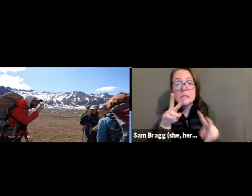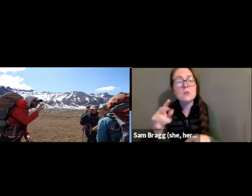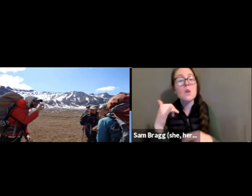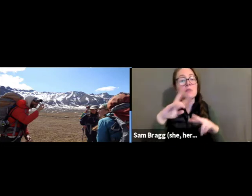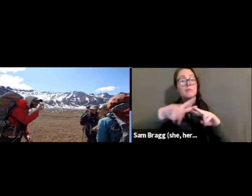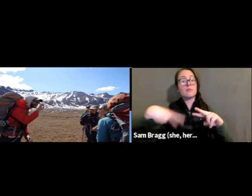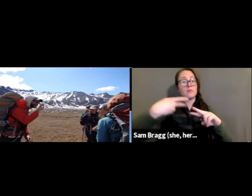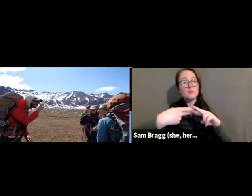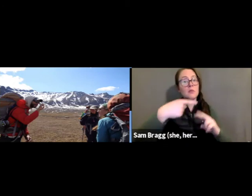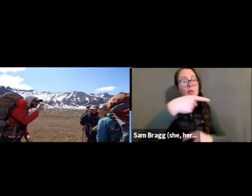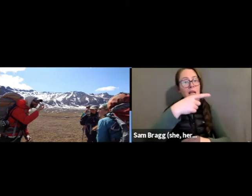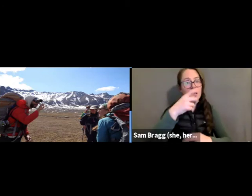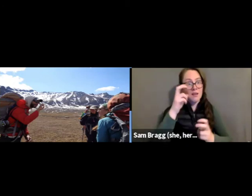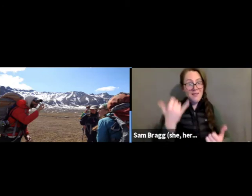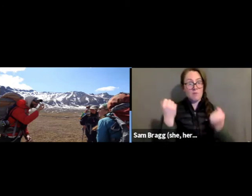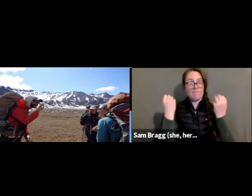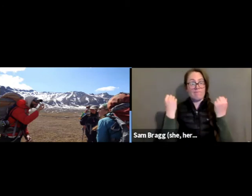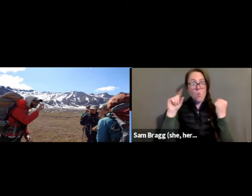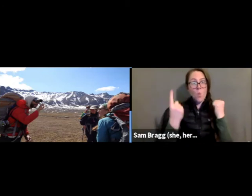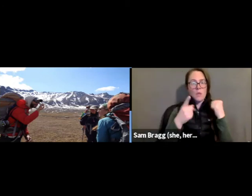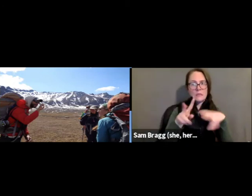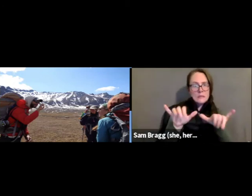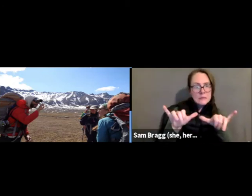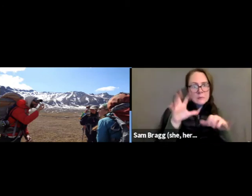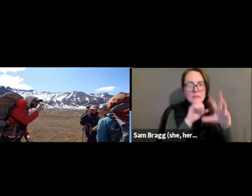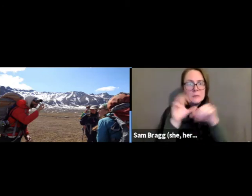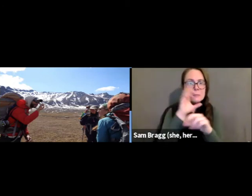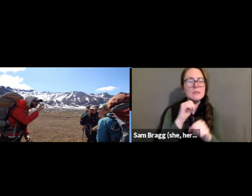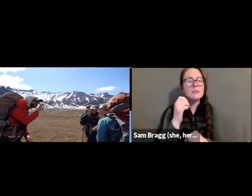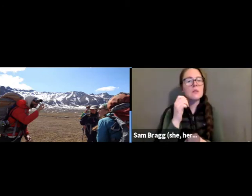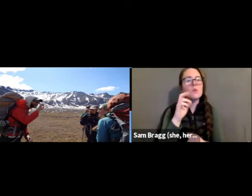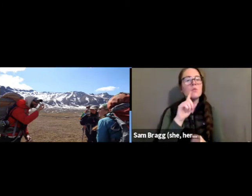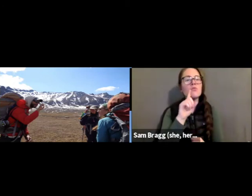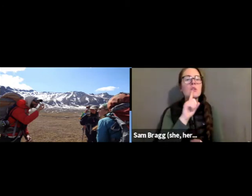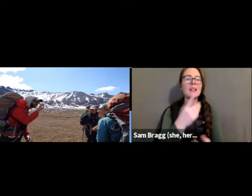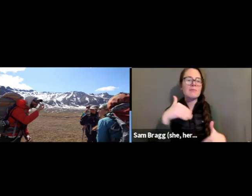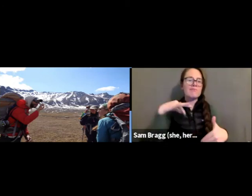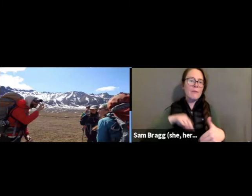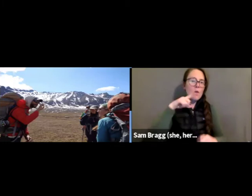to communication and having to miss things and now the tables were turned and that they were missing